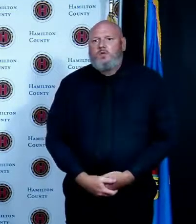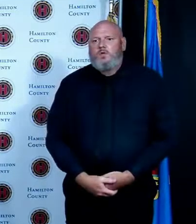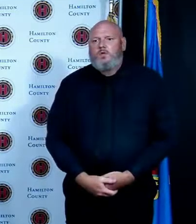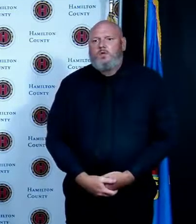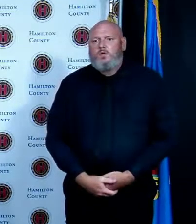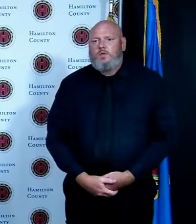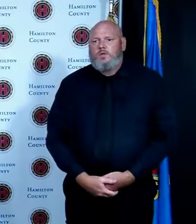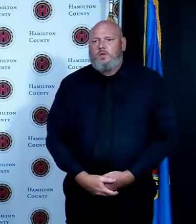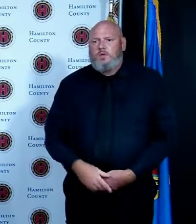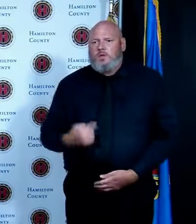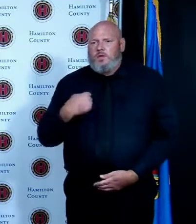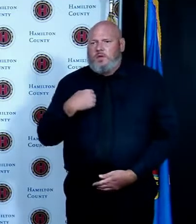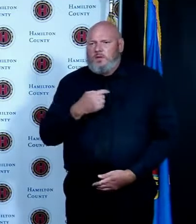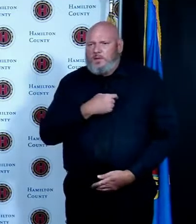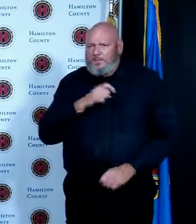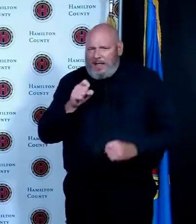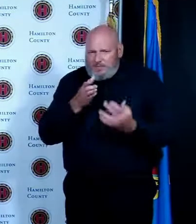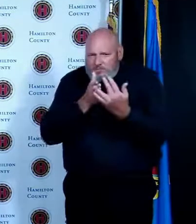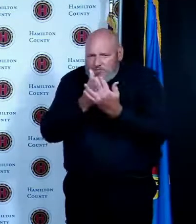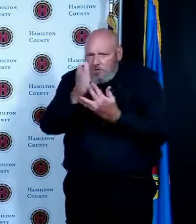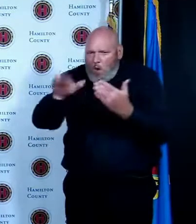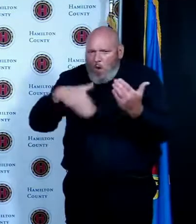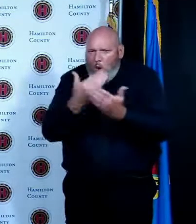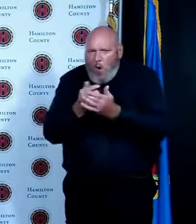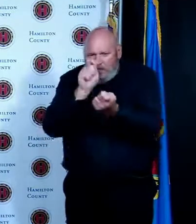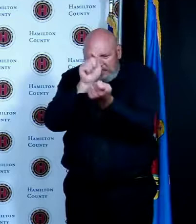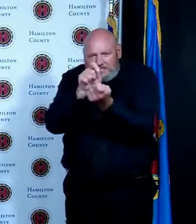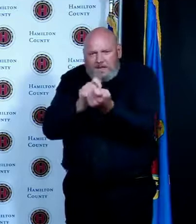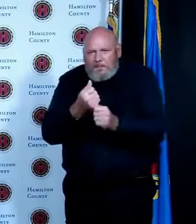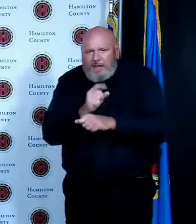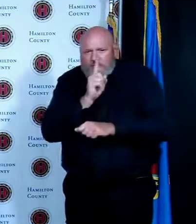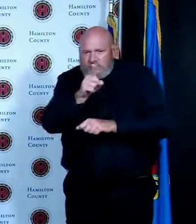um so thank you again uh for listening in